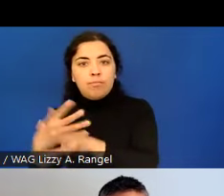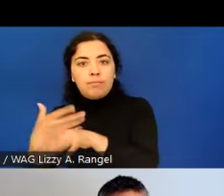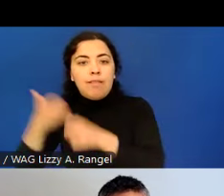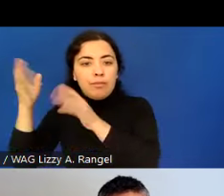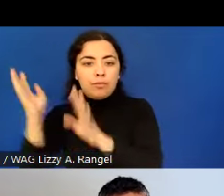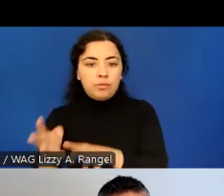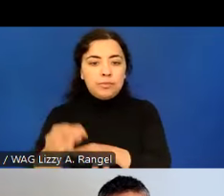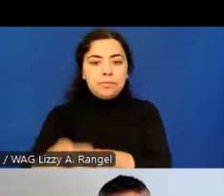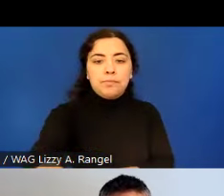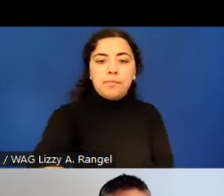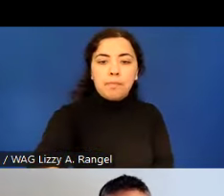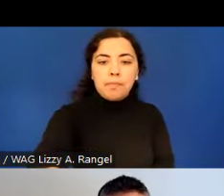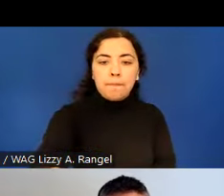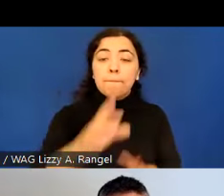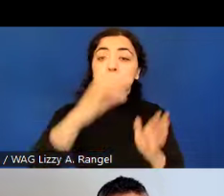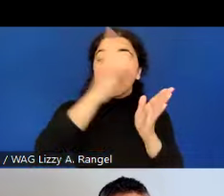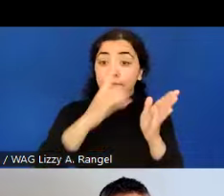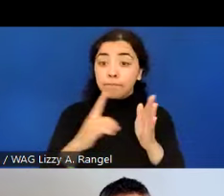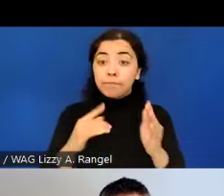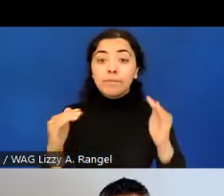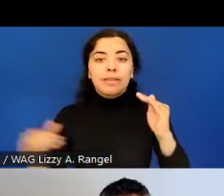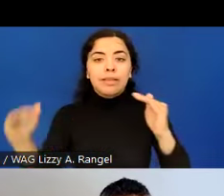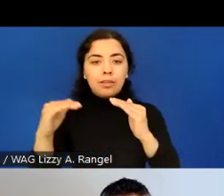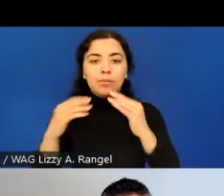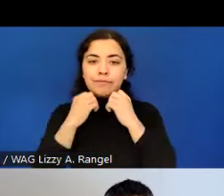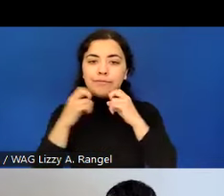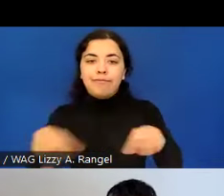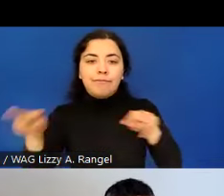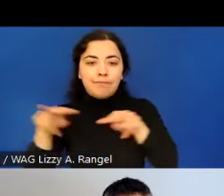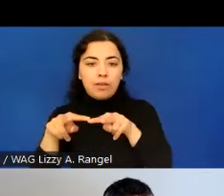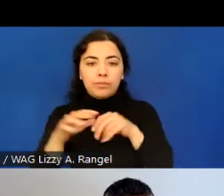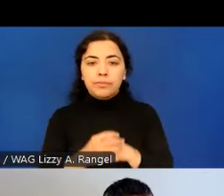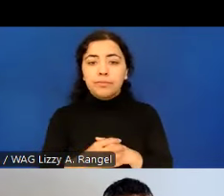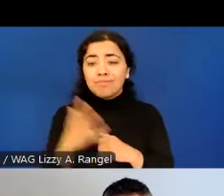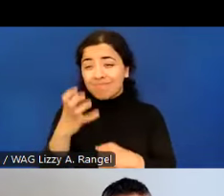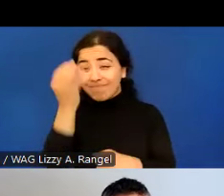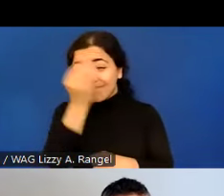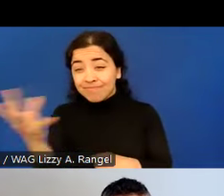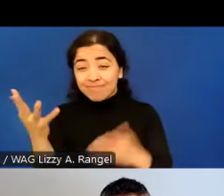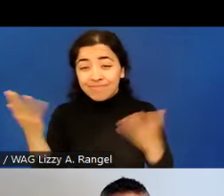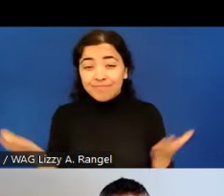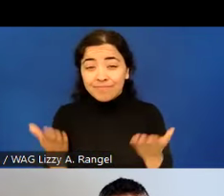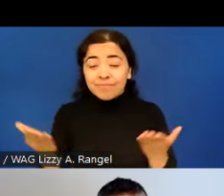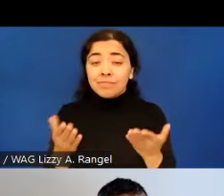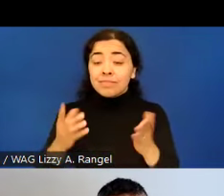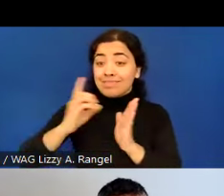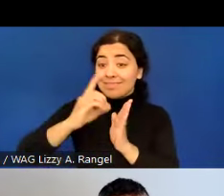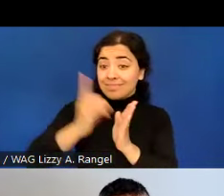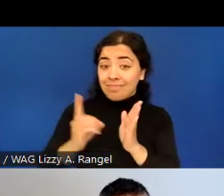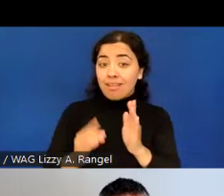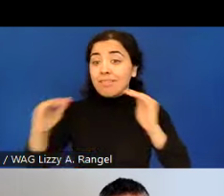Design equals values. I want to make the case here that design equals values,